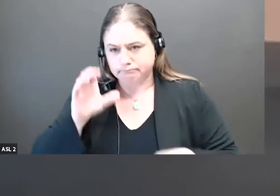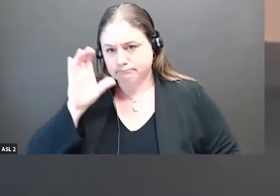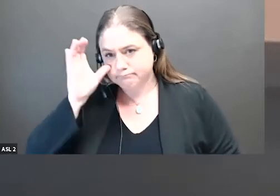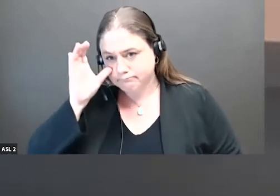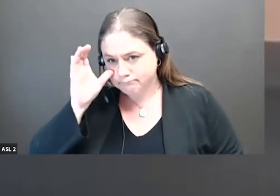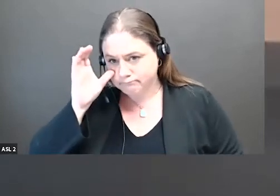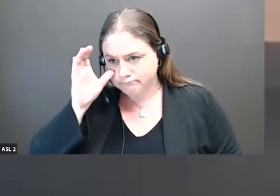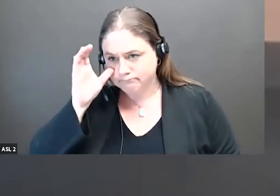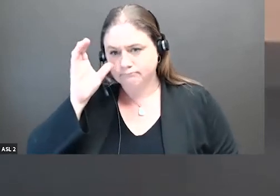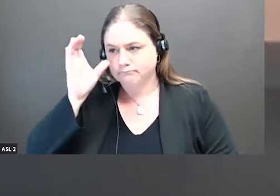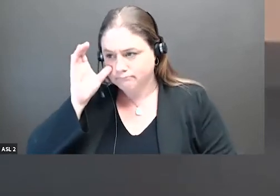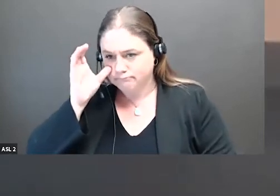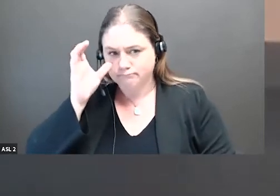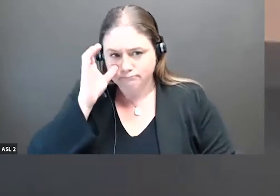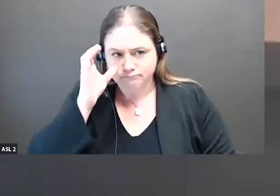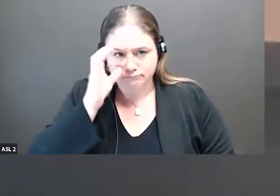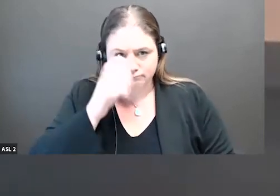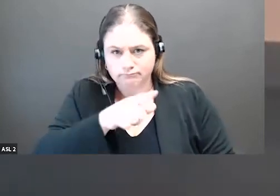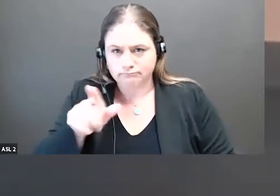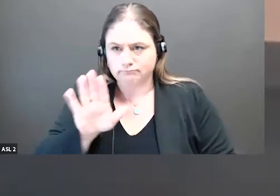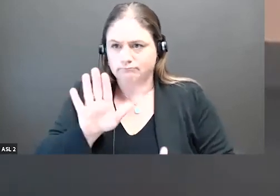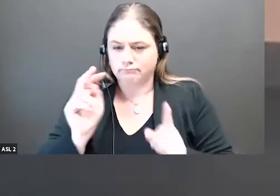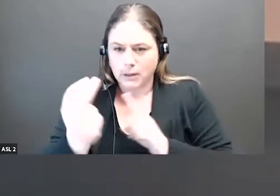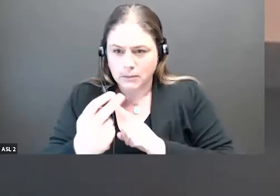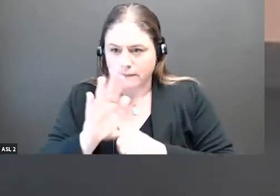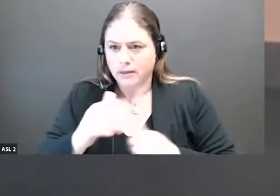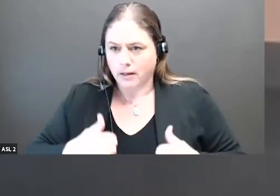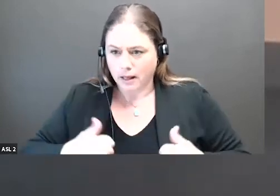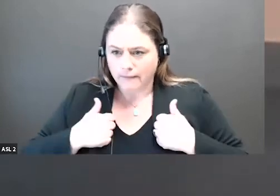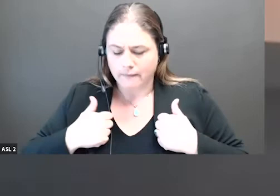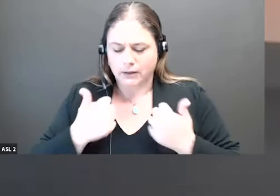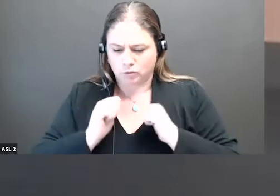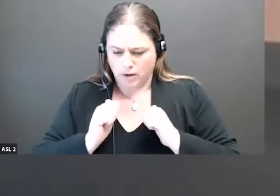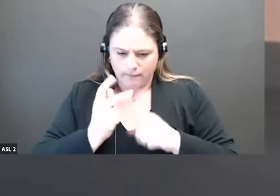people navigate, trying to help people put their lives back together. And I believe he's taken that